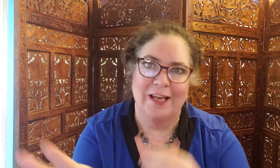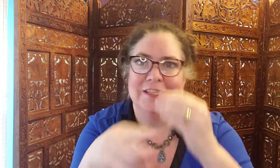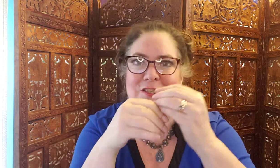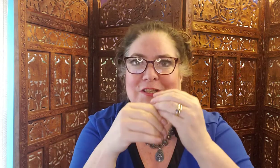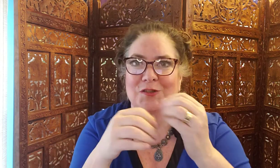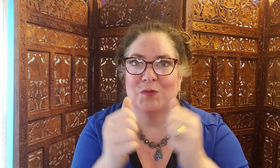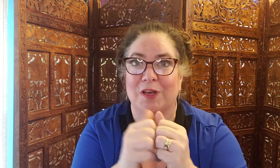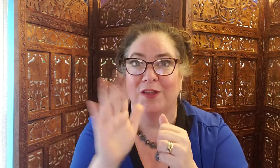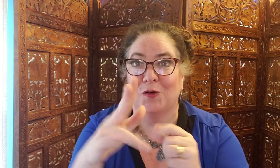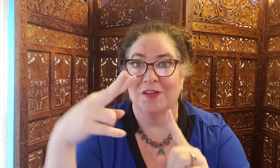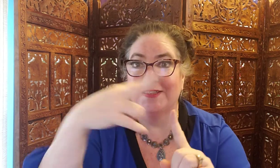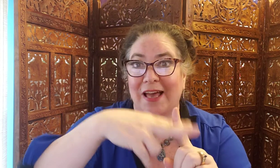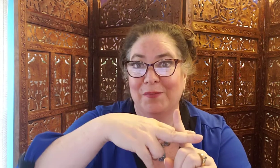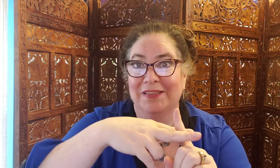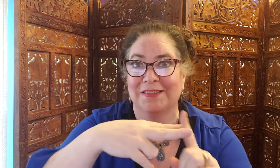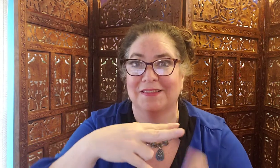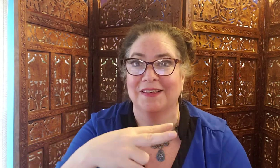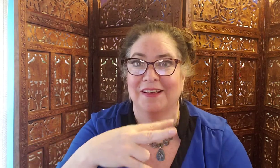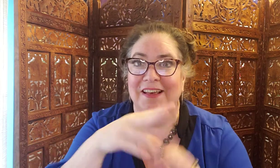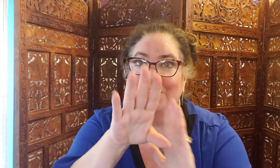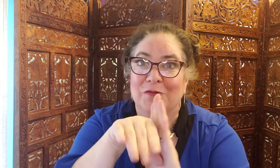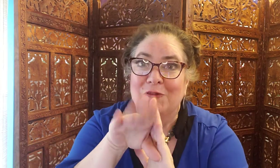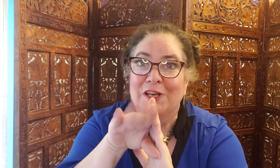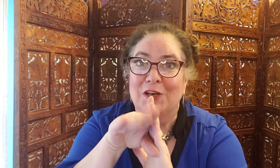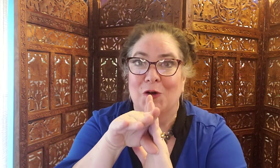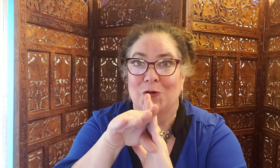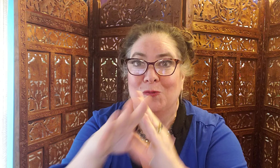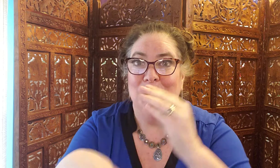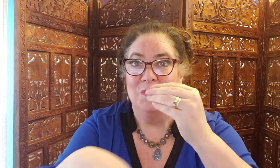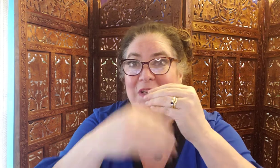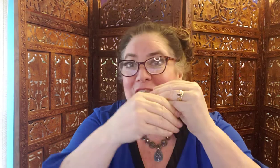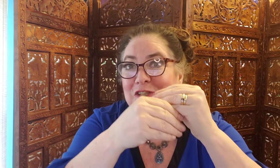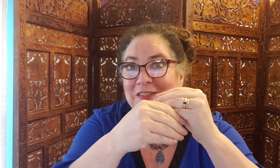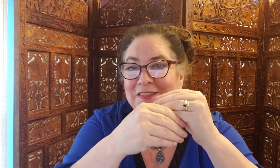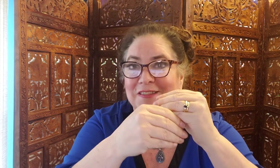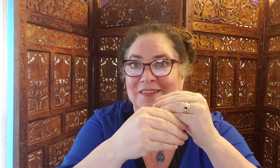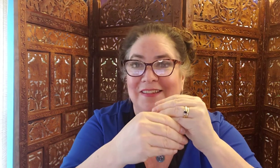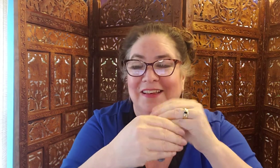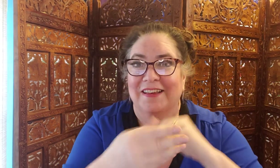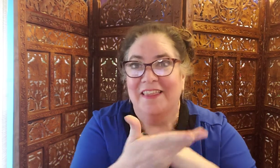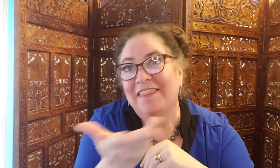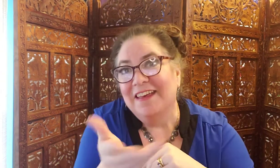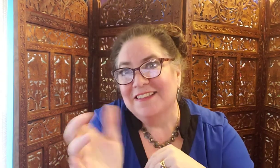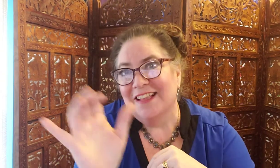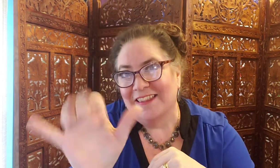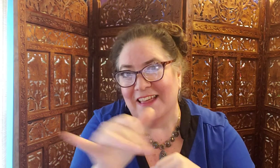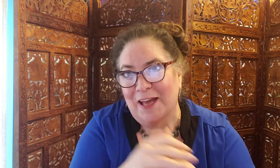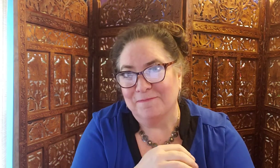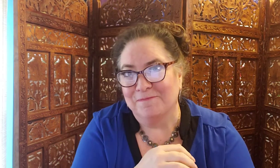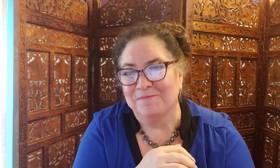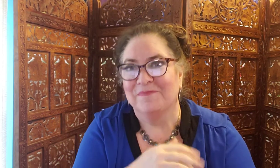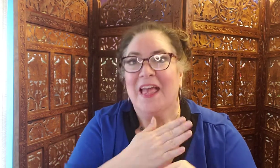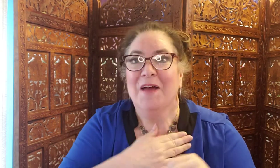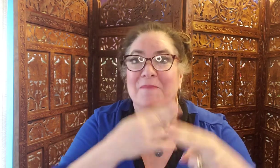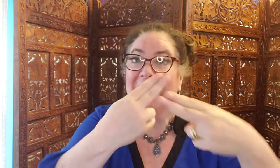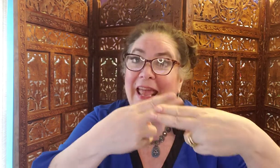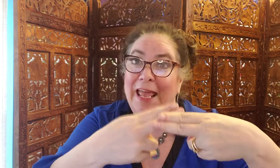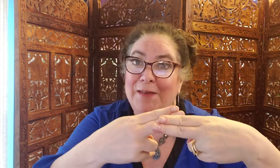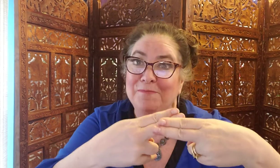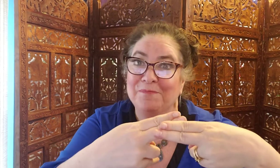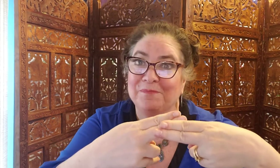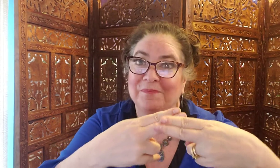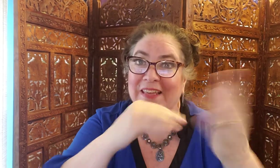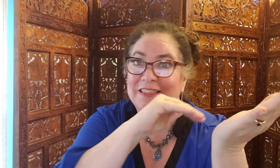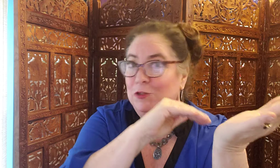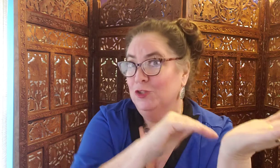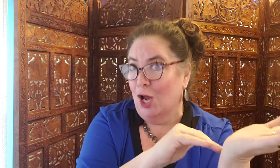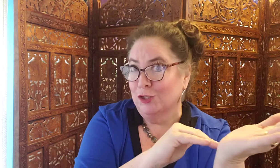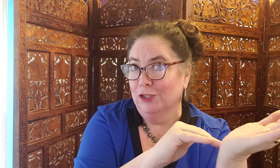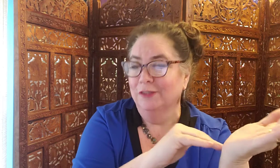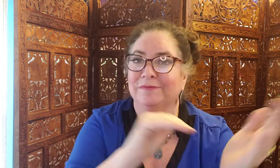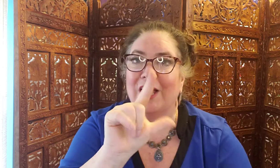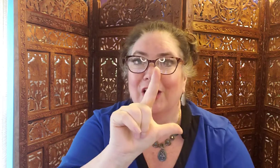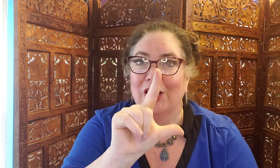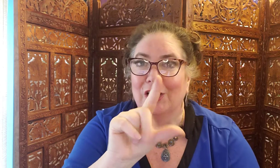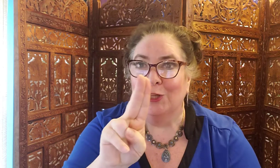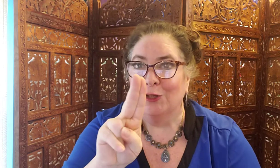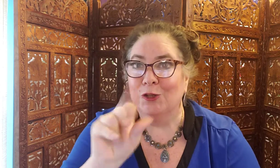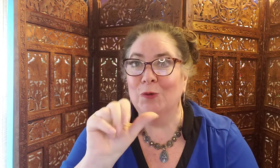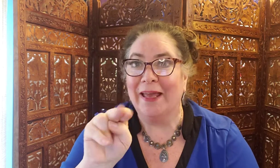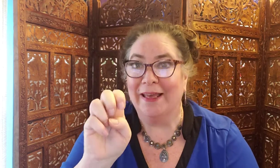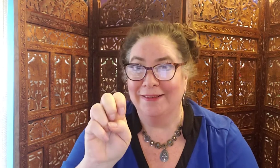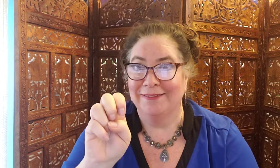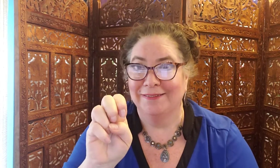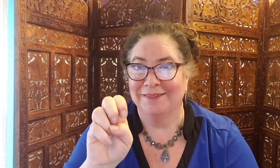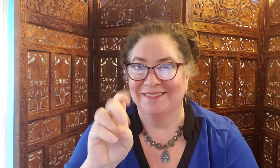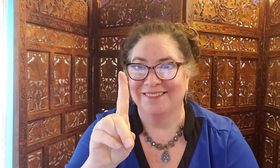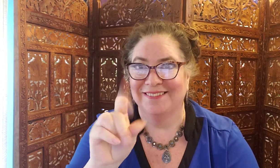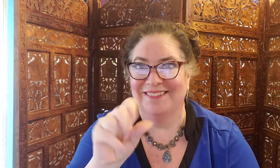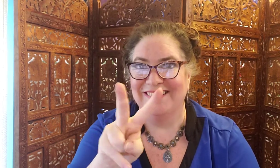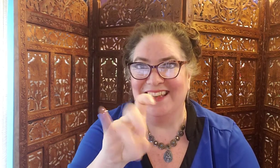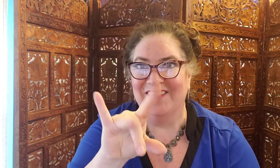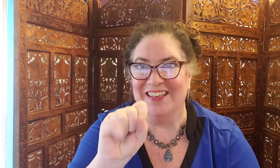additions with your assignments, video editions, things like that. My name is Dr Luane Davis